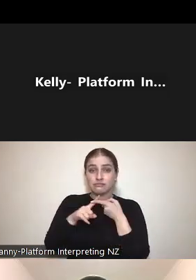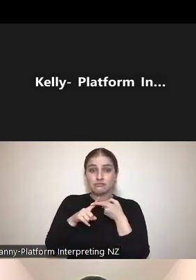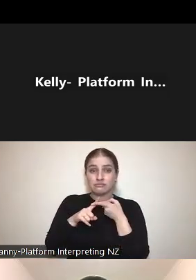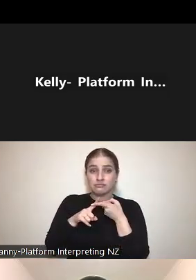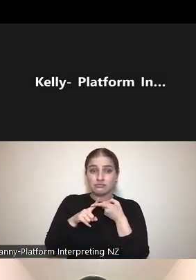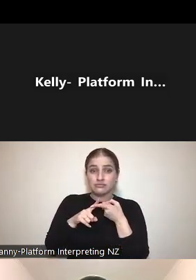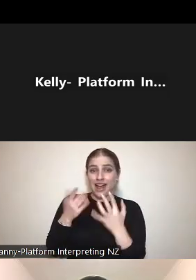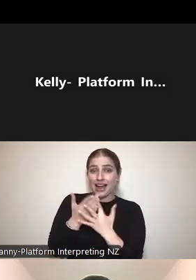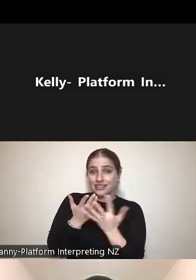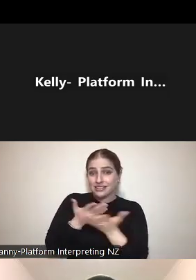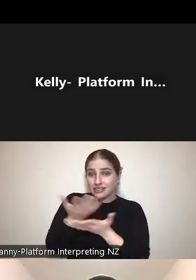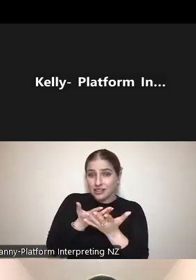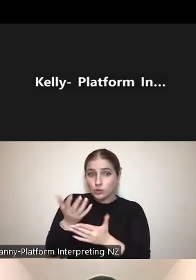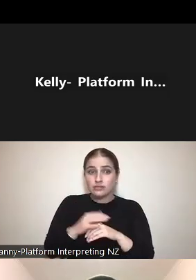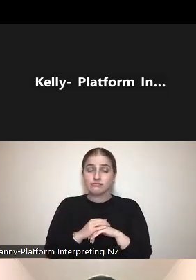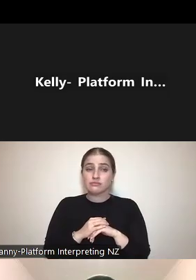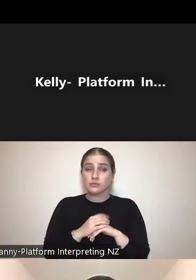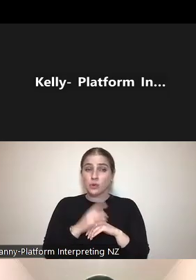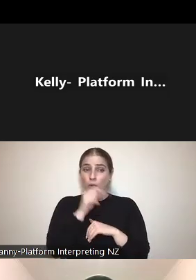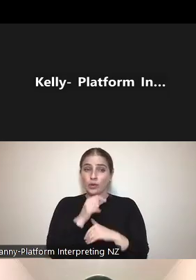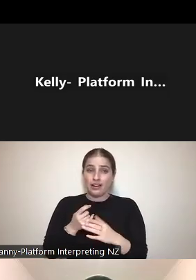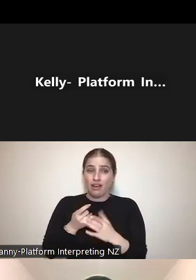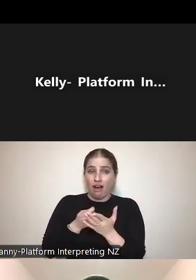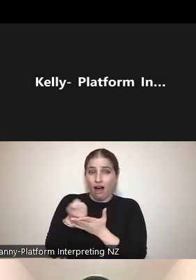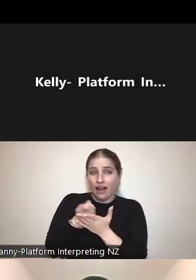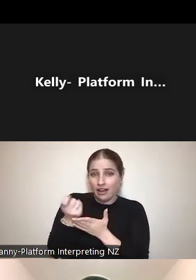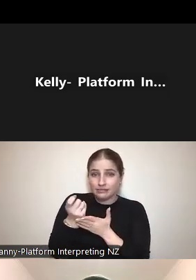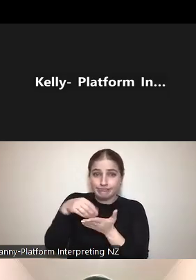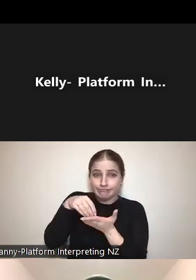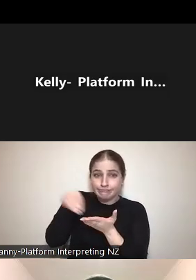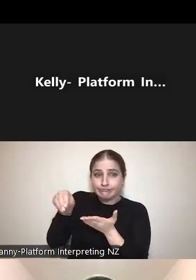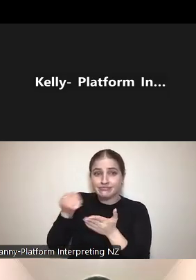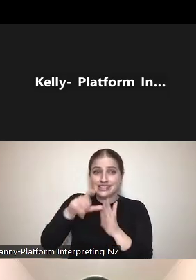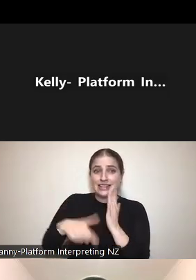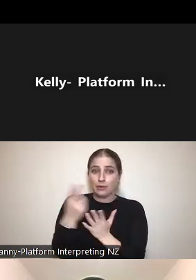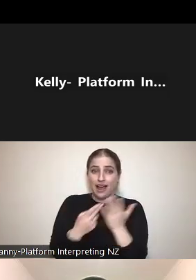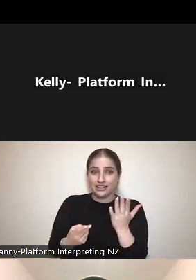3-hour call to review accessibility, processes, physical space, and so on.